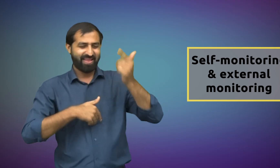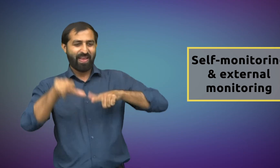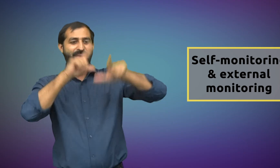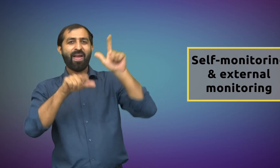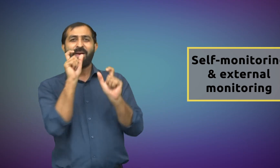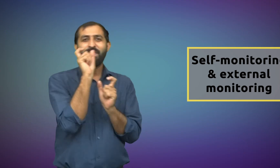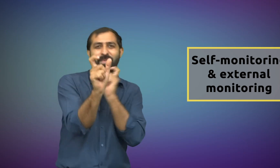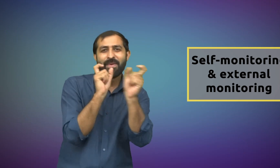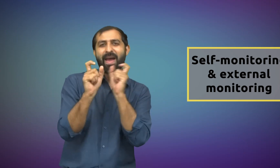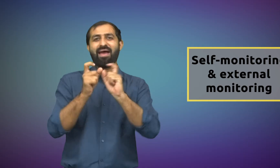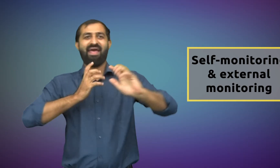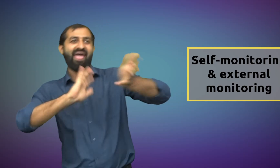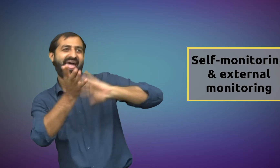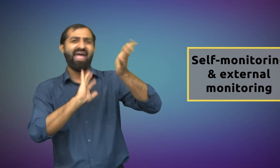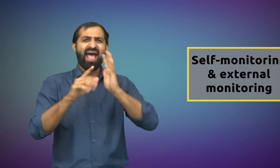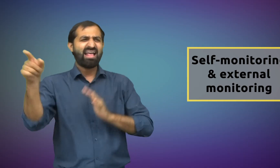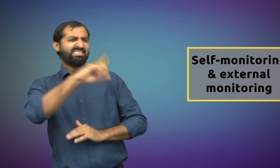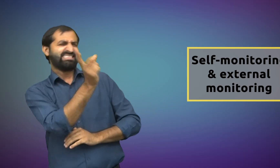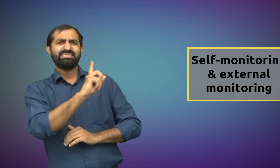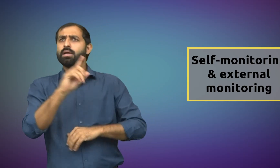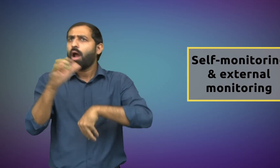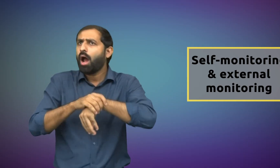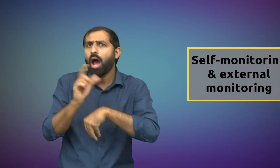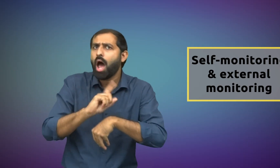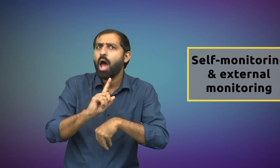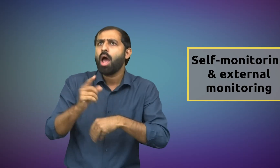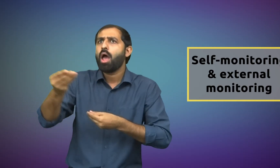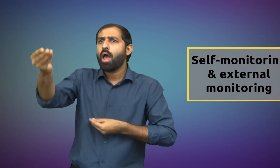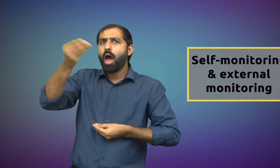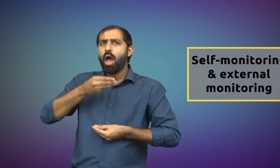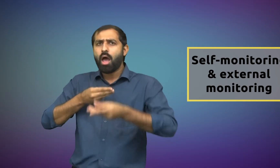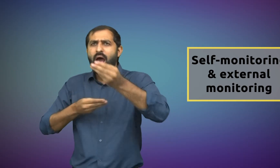As a example, when we go outside in the society we use different words during communication.